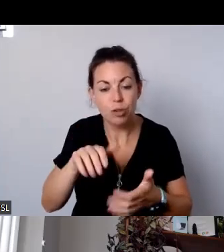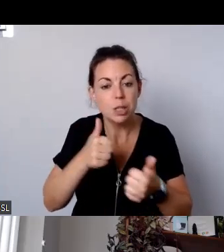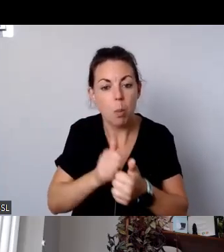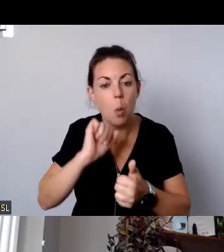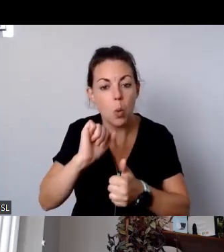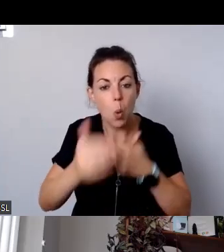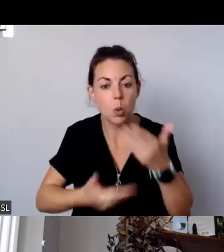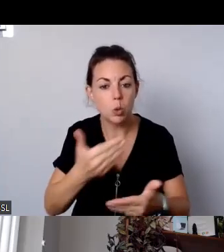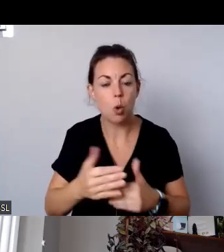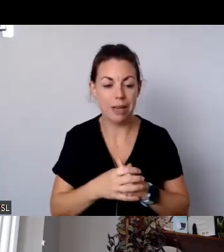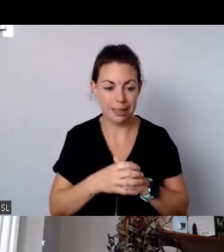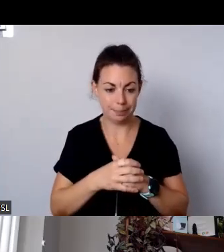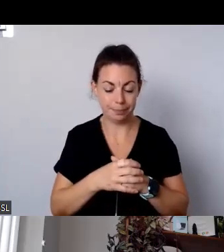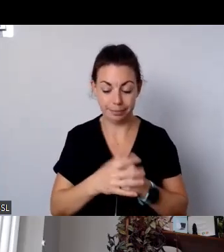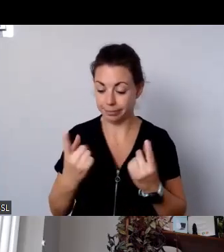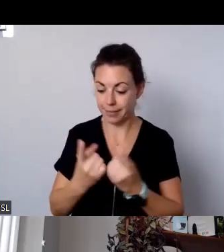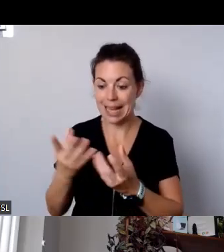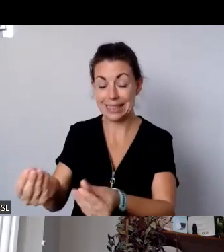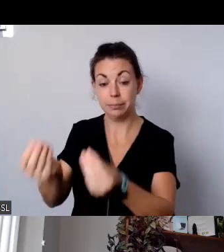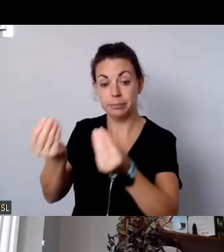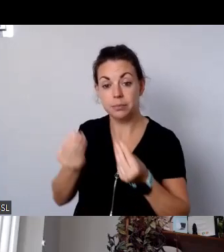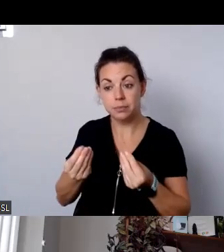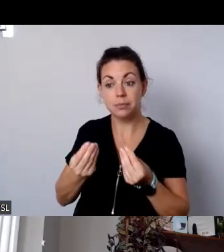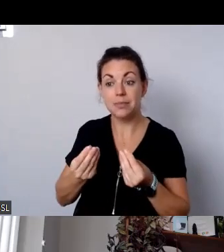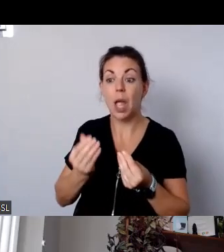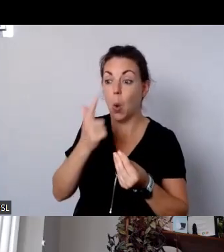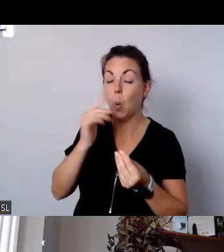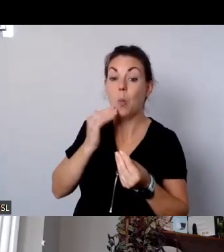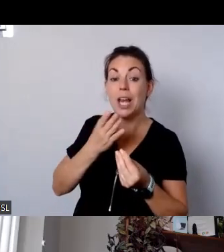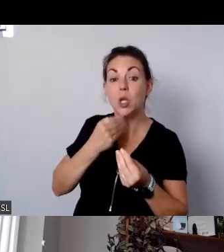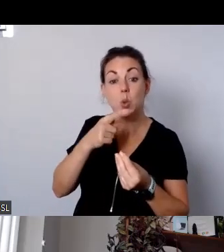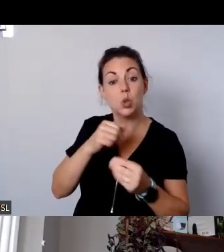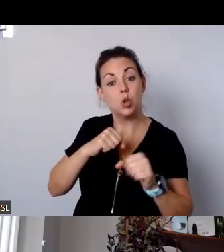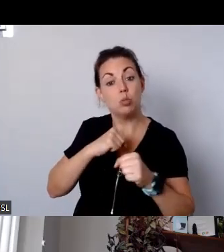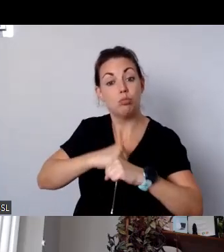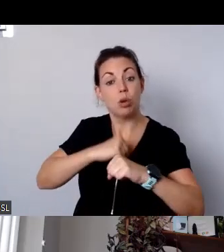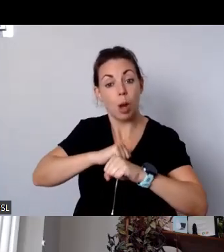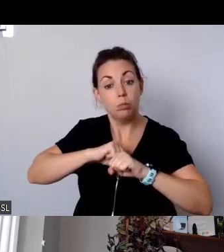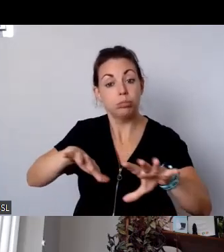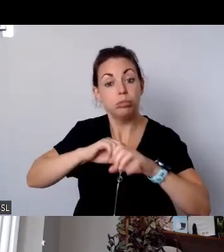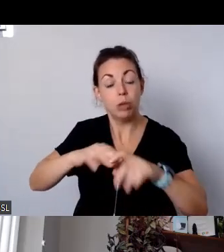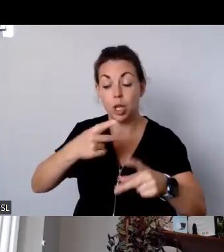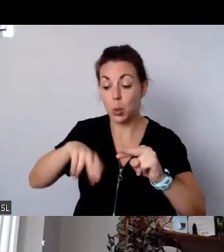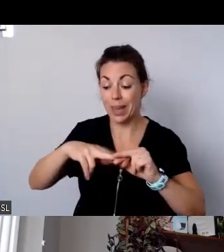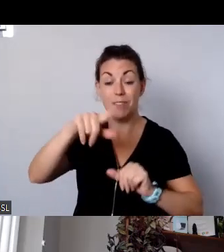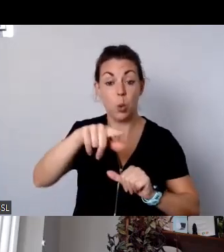These assets will be used to promote your project if you are shortlisted, so they really need to tell the story of your project.